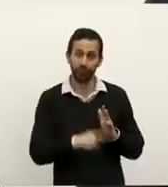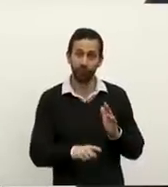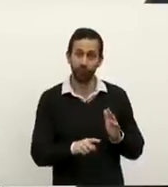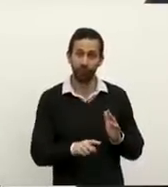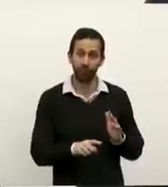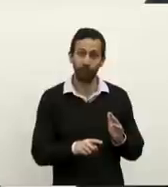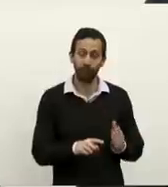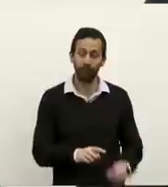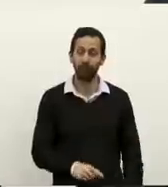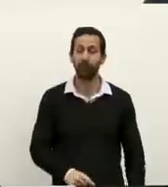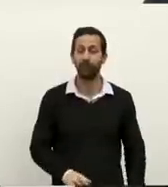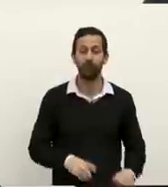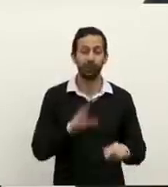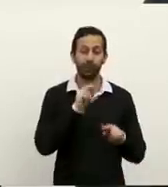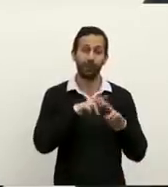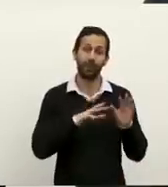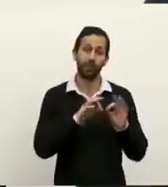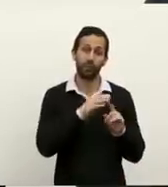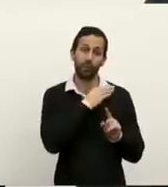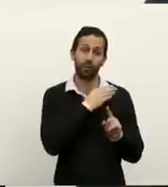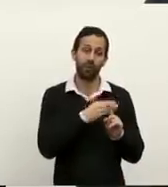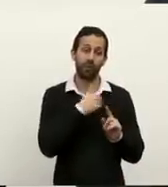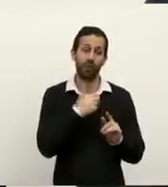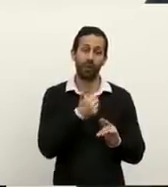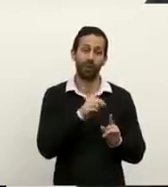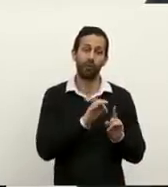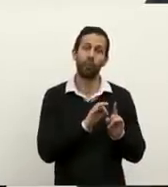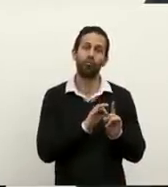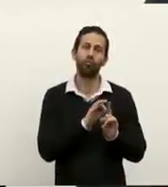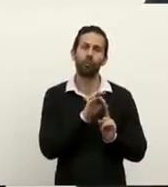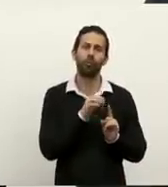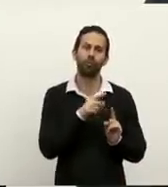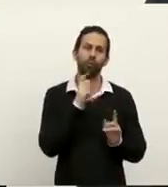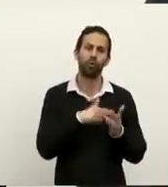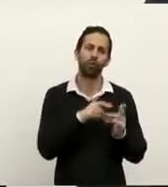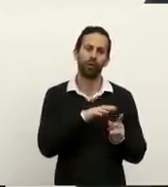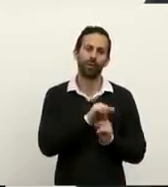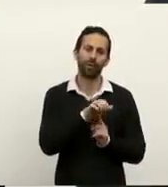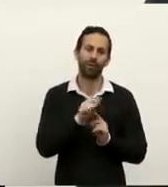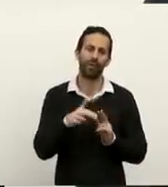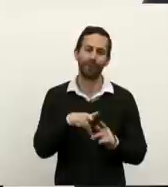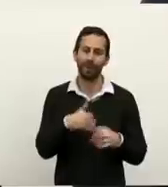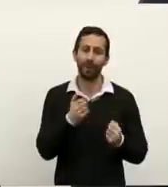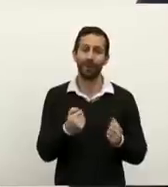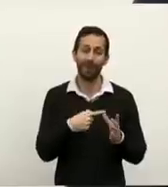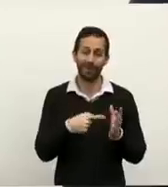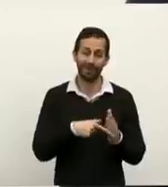Since February, we introduced an improvement where we're trying to identify if you've got AT in your plan,